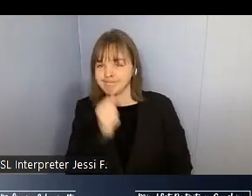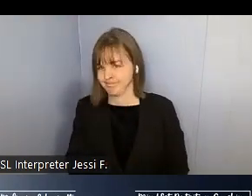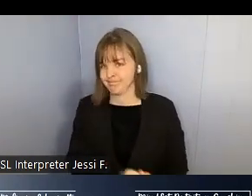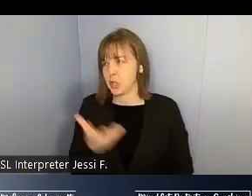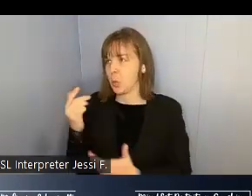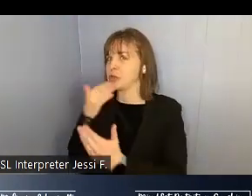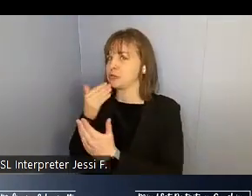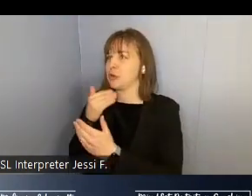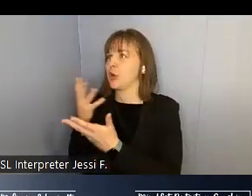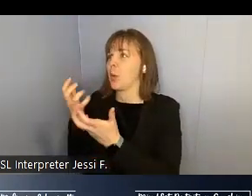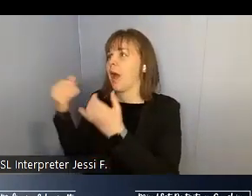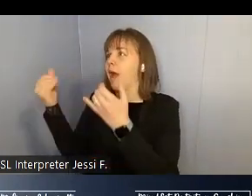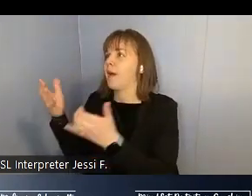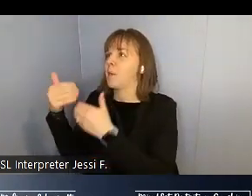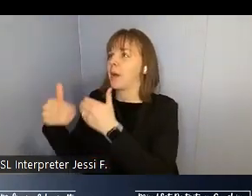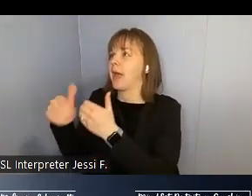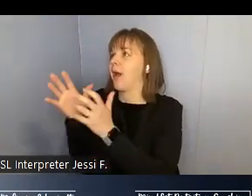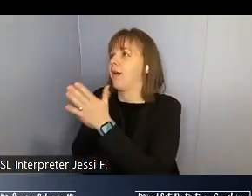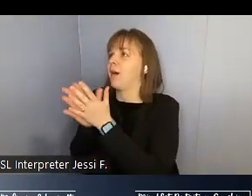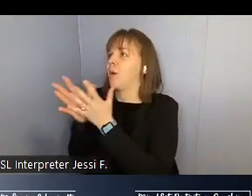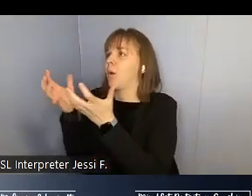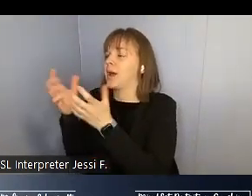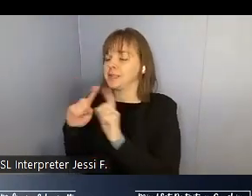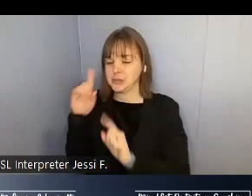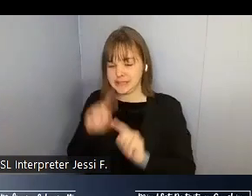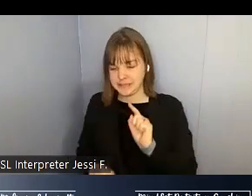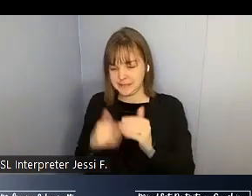But your body-- we just talked about some of the things that happen. Your body starts to fight back.